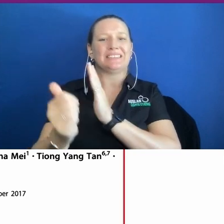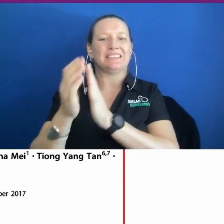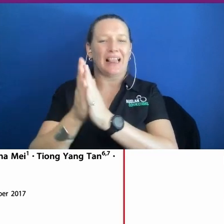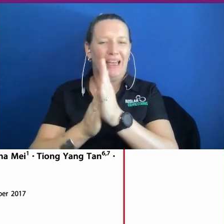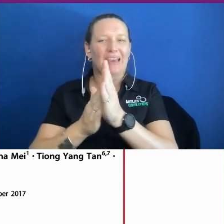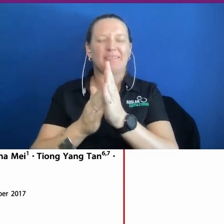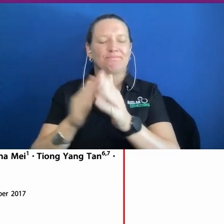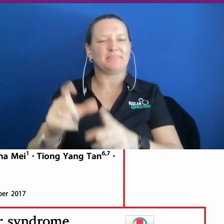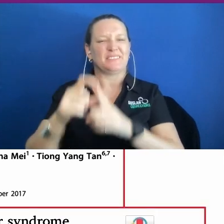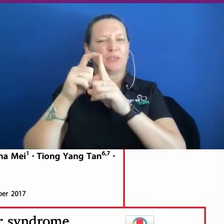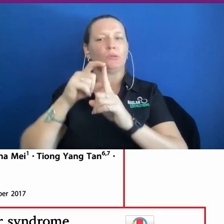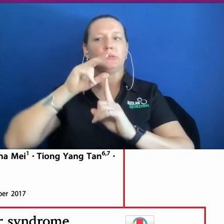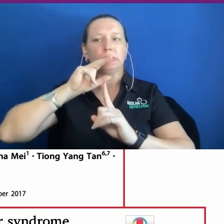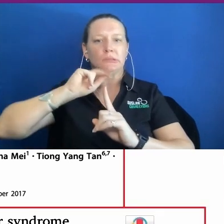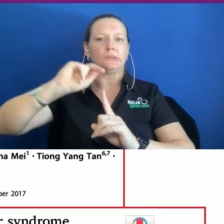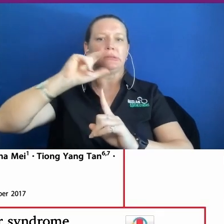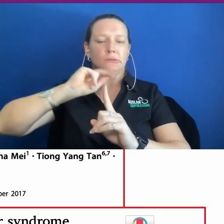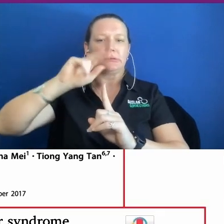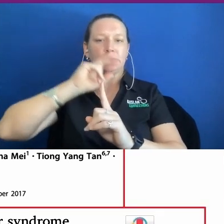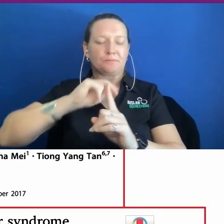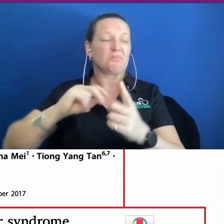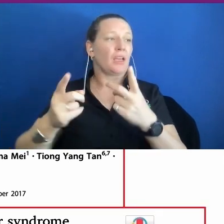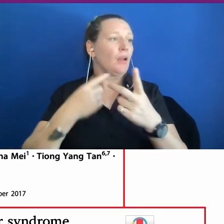Other conditions like Klinefelter Syndrome which is something else I've looked at,